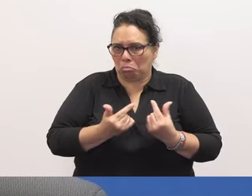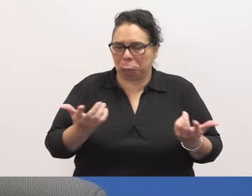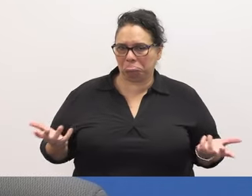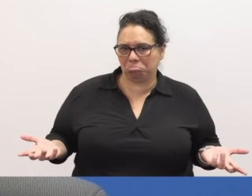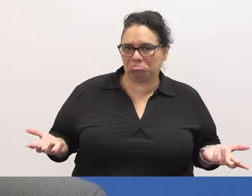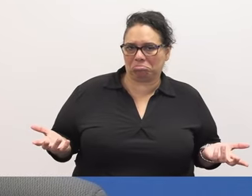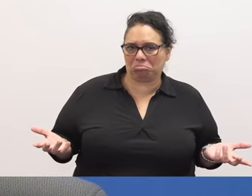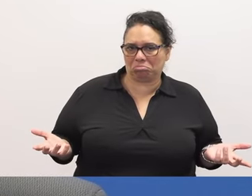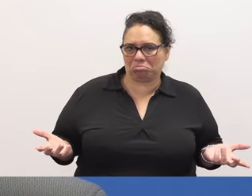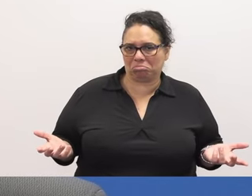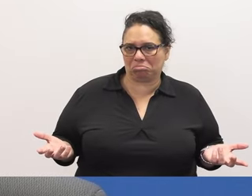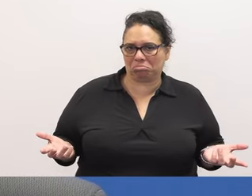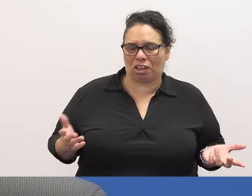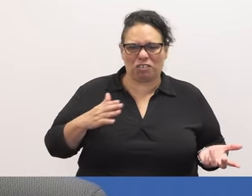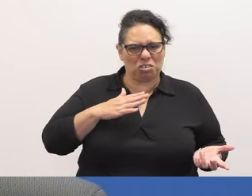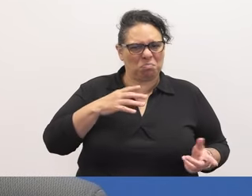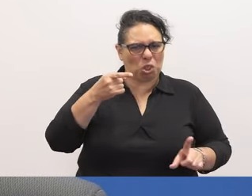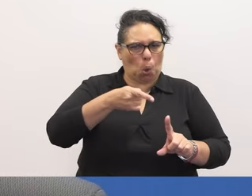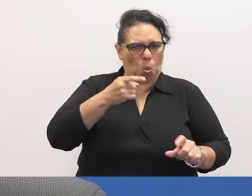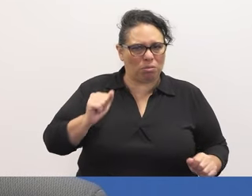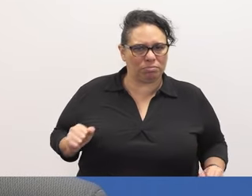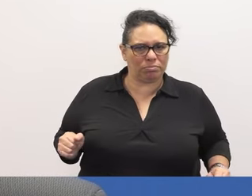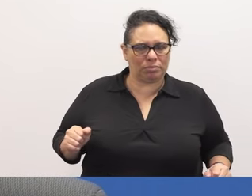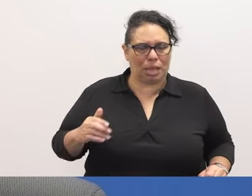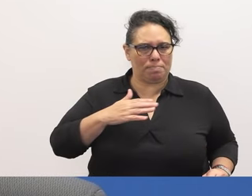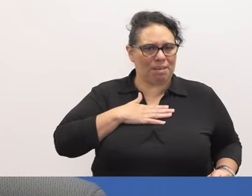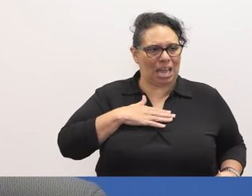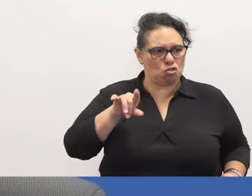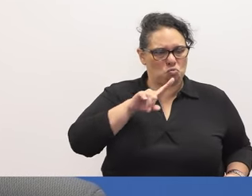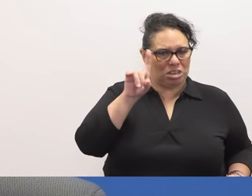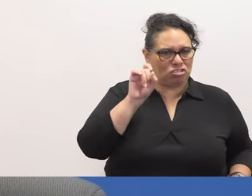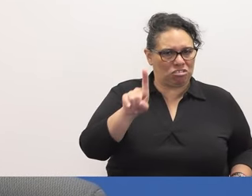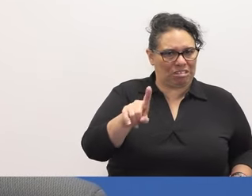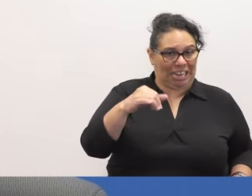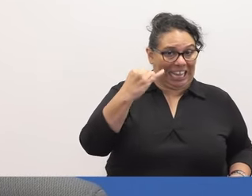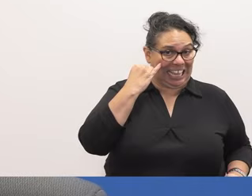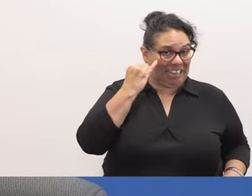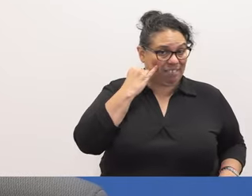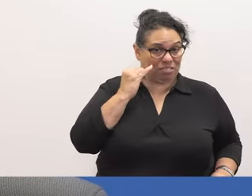My question and if there isn't an answer, then there isn't an answer.